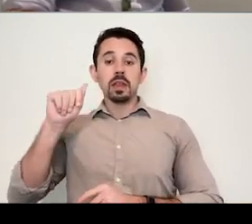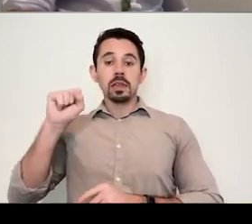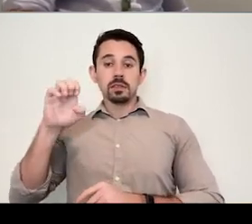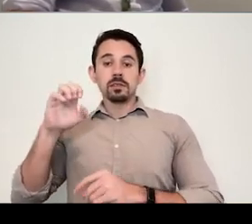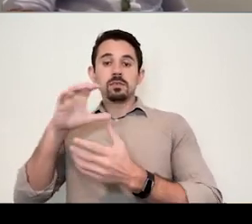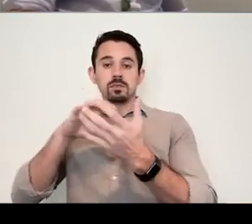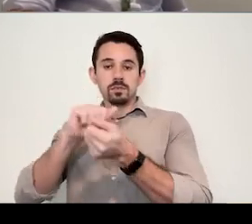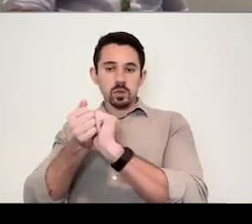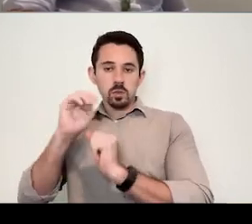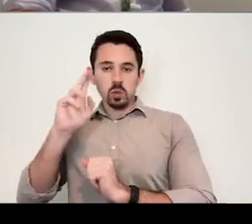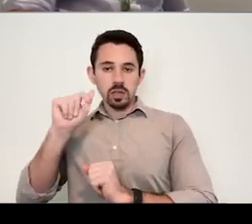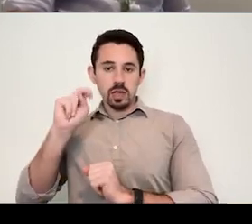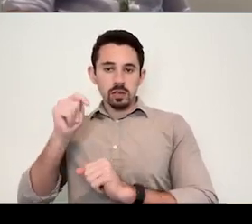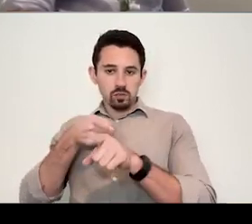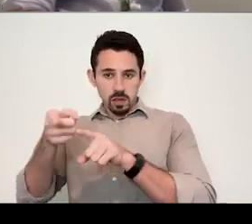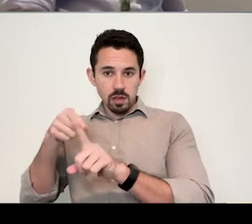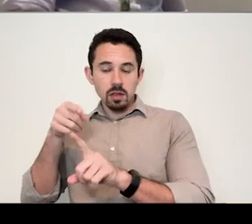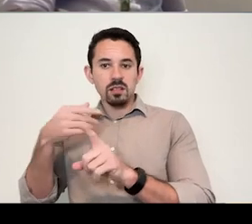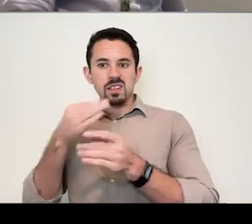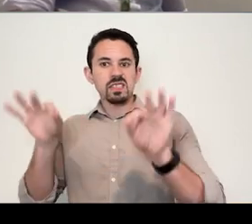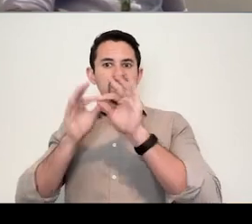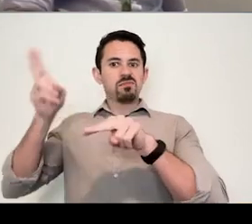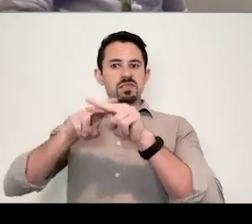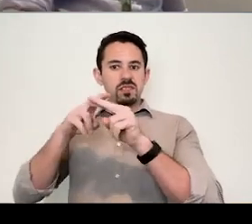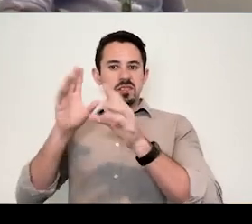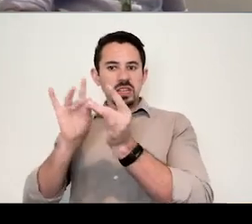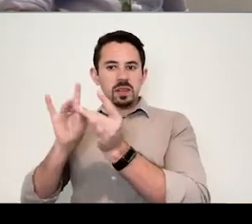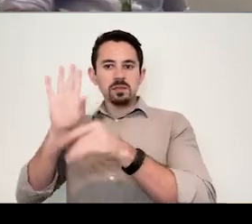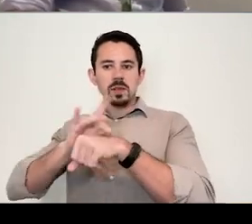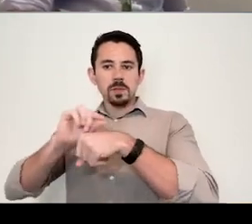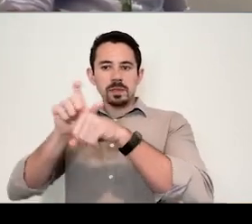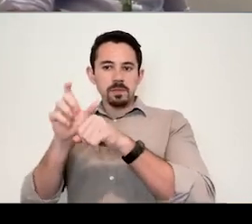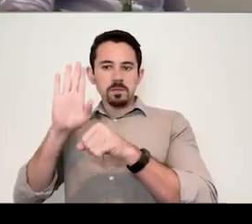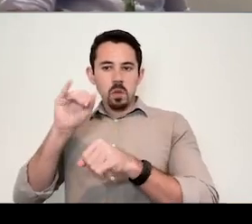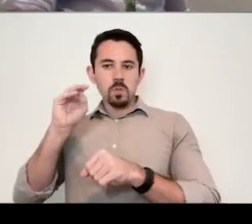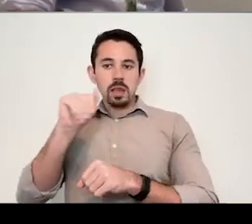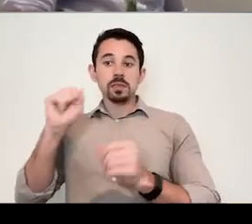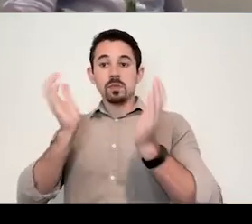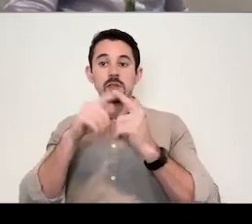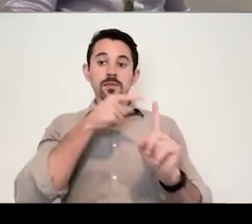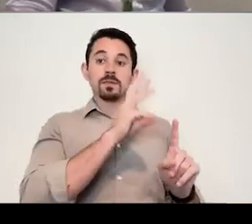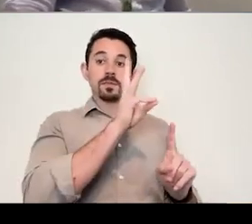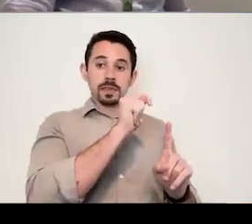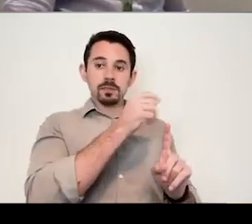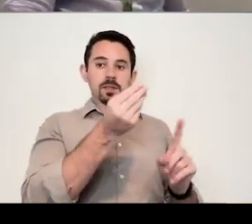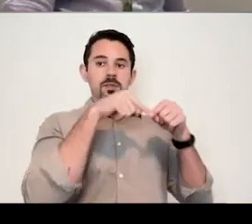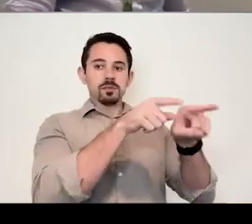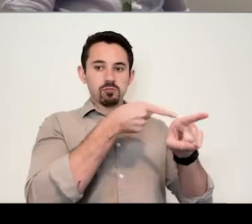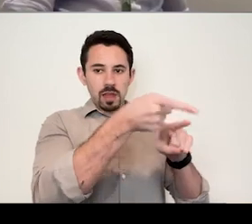increased adherent biofilm biomass relative to the wild type and the complementation strains.